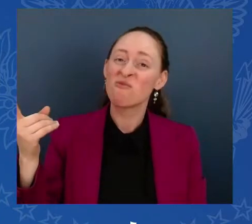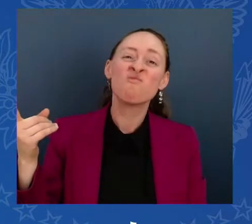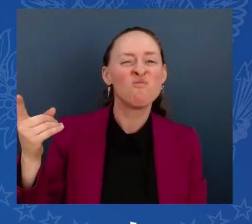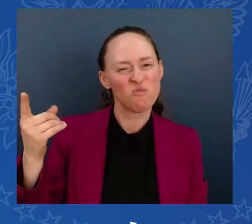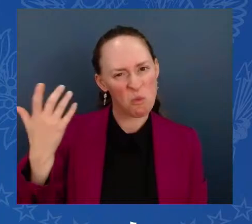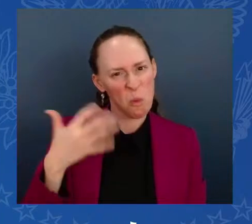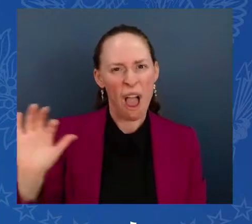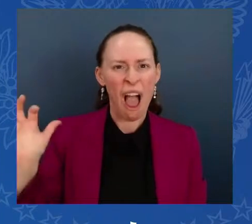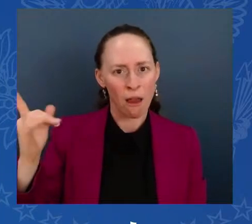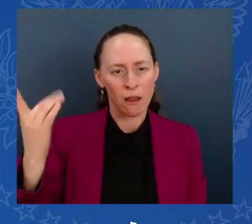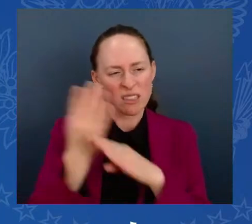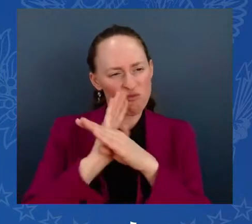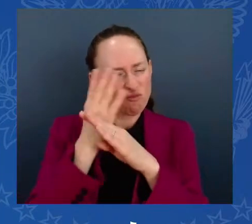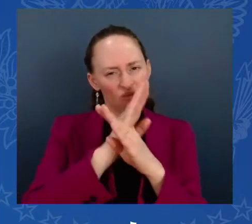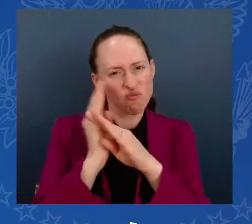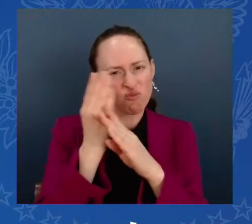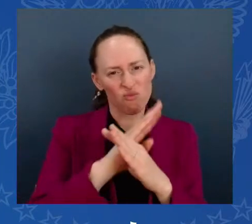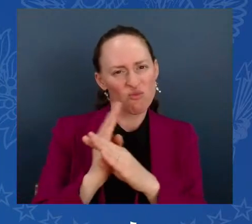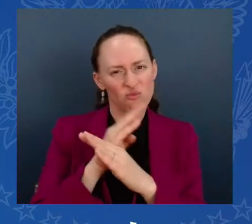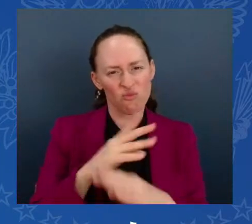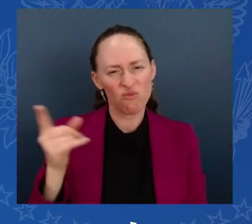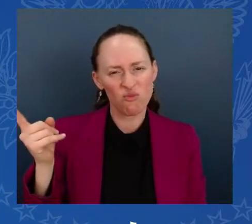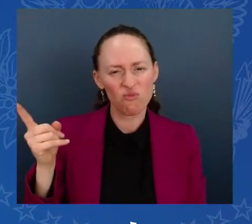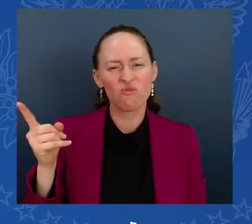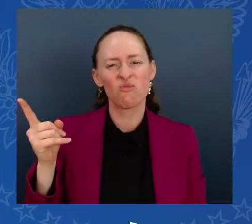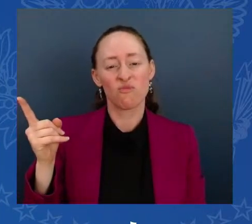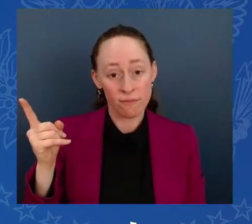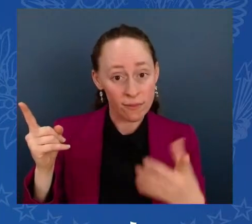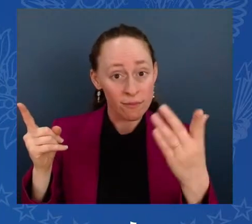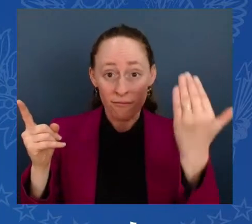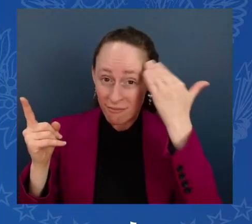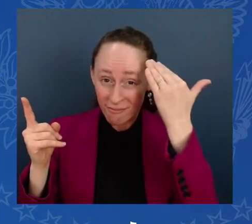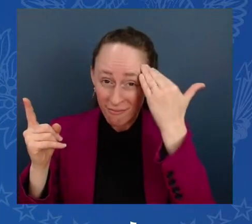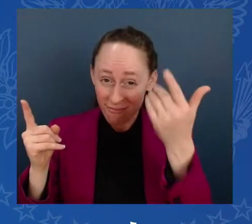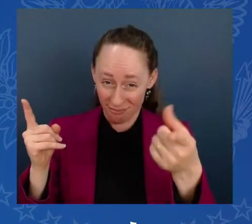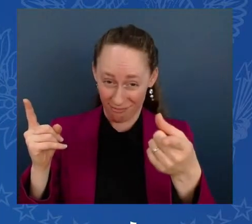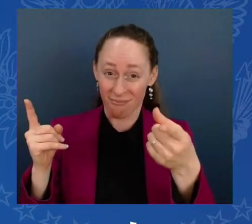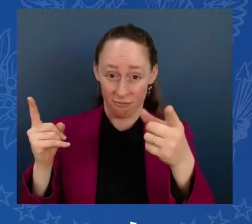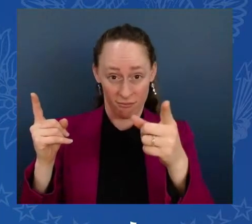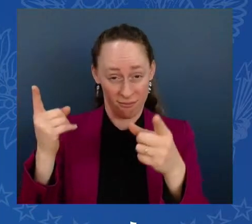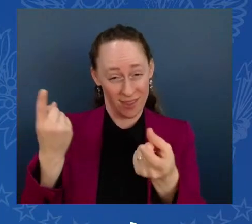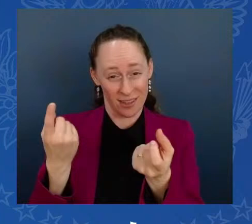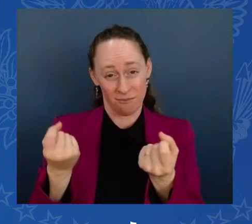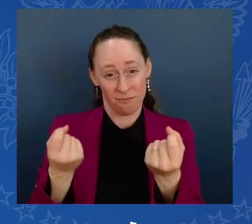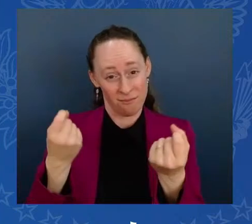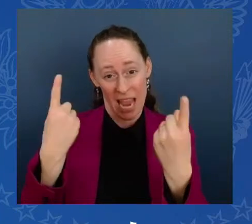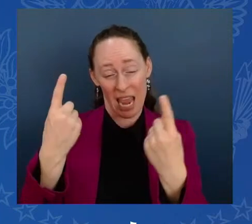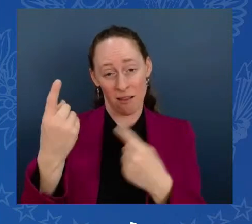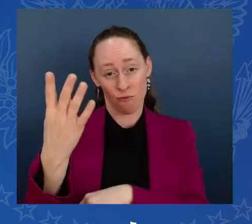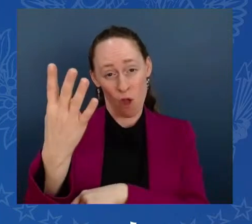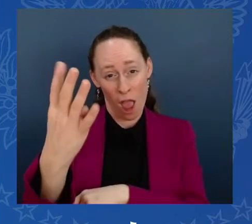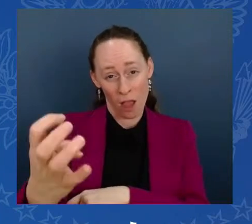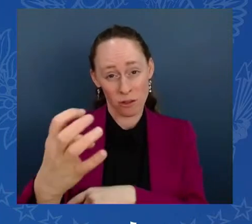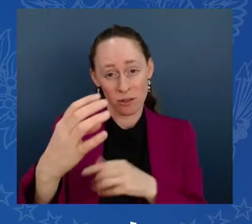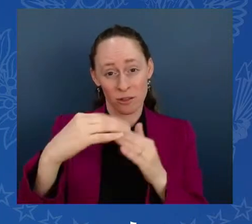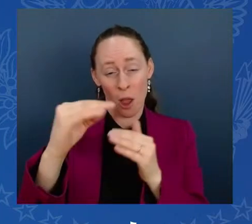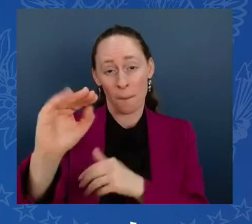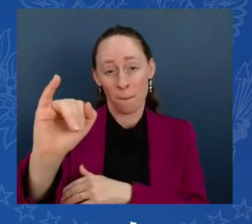spent $400 million lobbying to Congress to stop this -- $400 million. Audience: Booo --